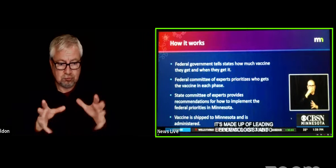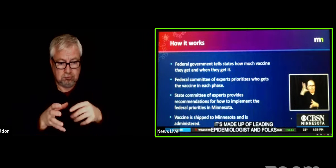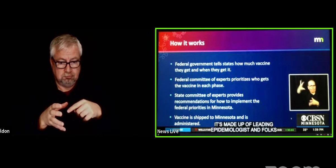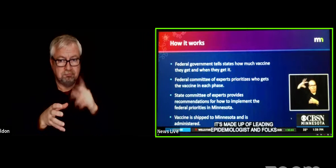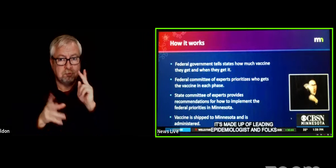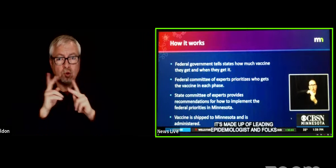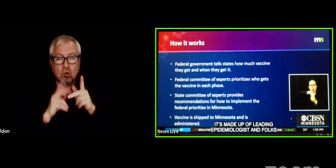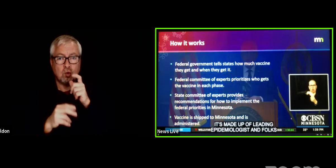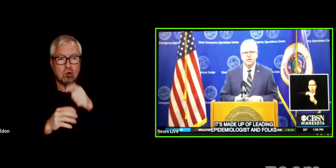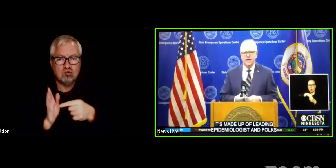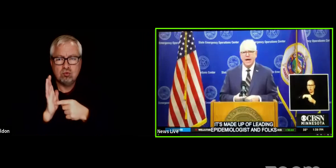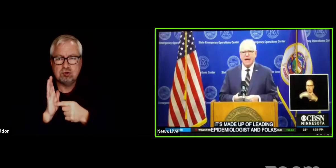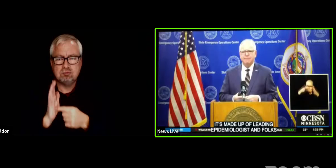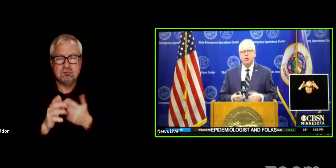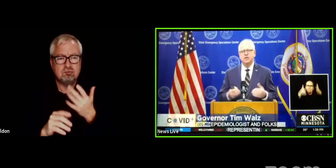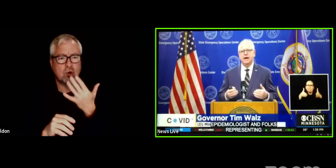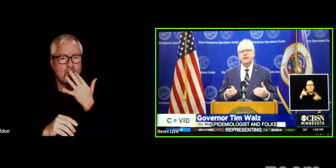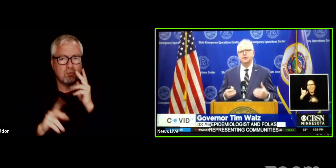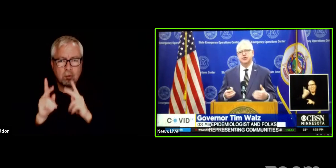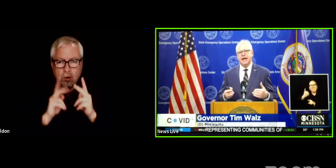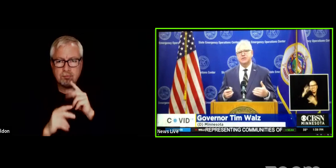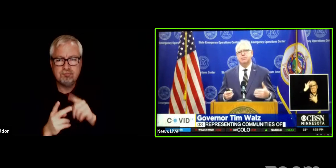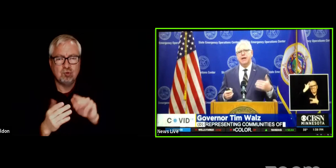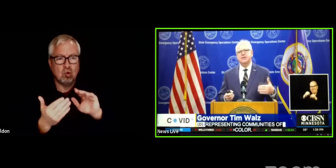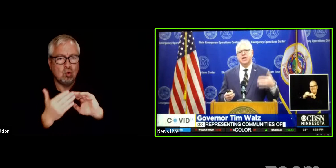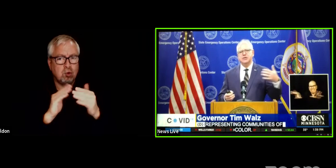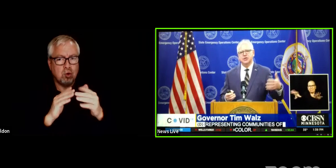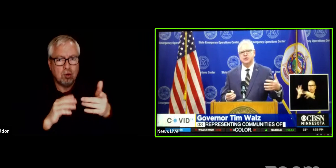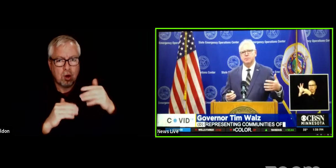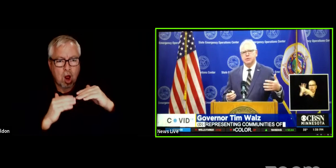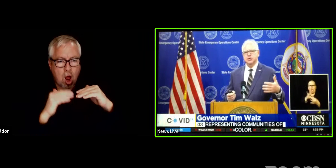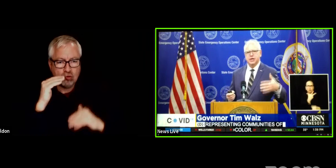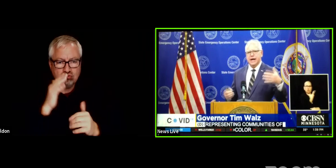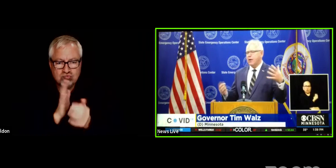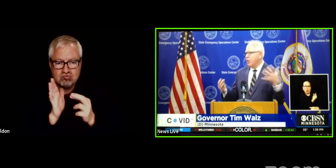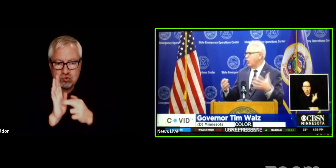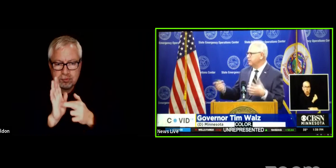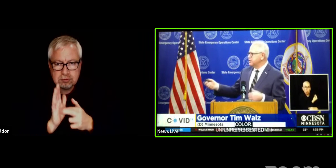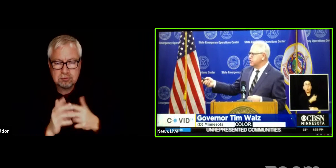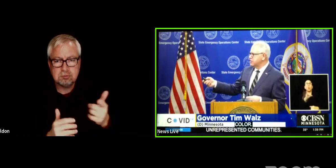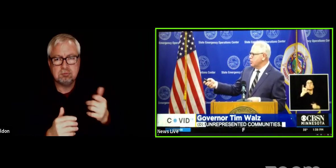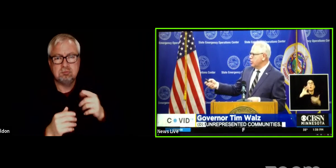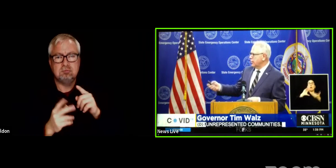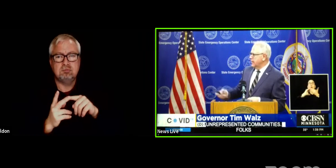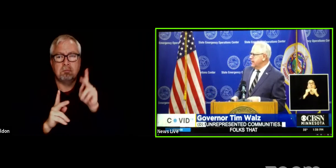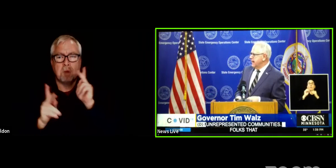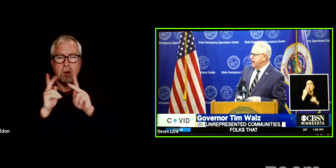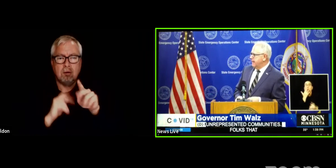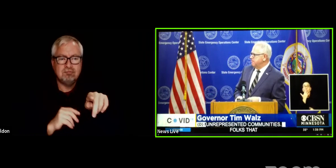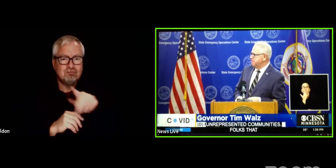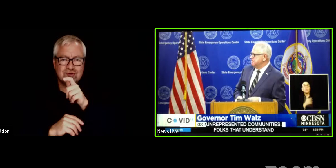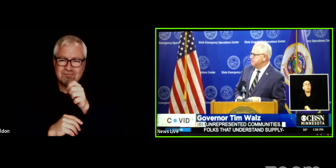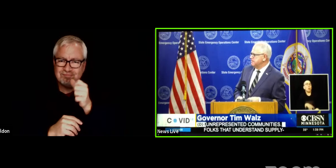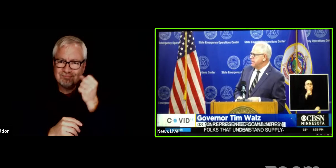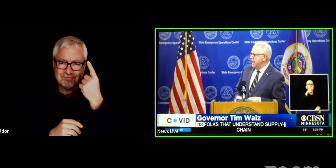UNREPRESENTED COMMUNITIES AND FOLKS THAT UNDERSTAND SUPPLY CHAIN DISTRIBUTION AND HOW ALL OF THESE THINGS WORK.